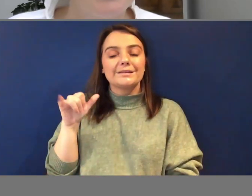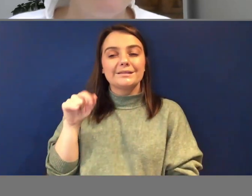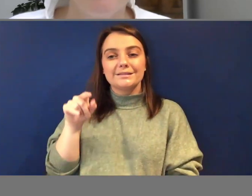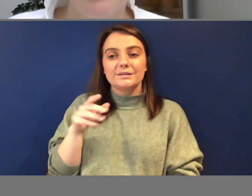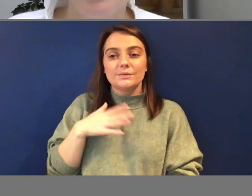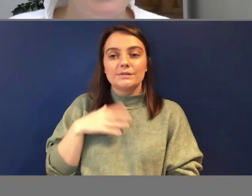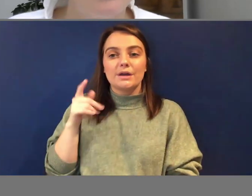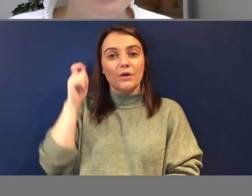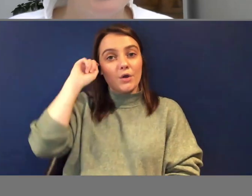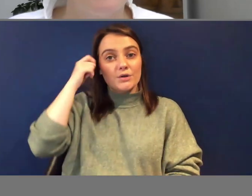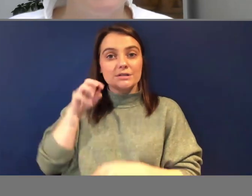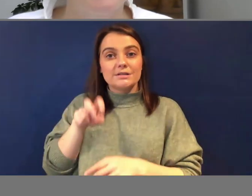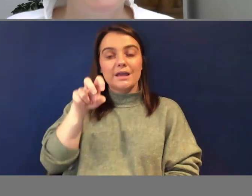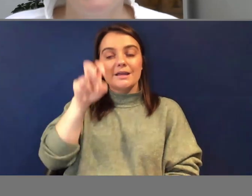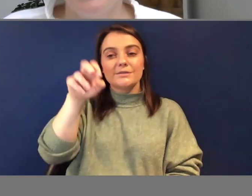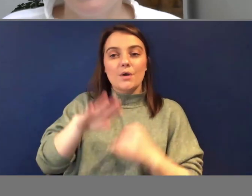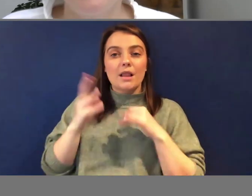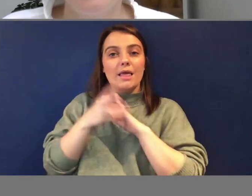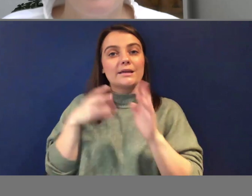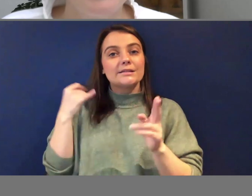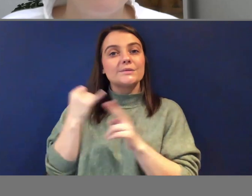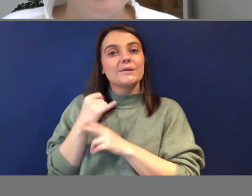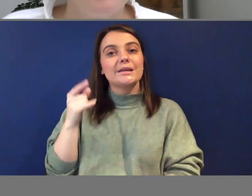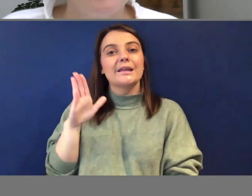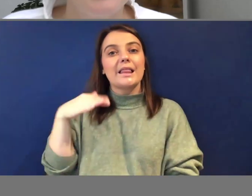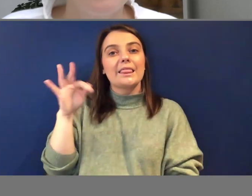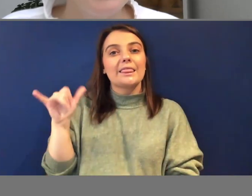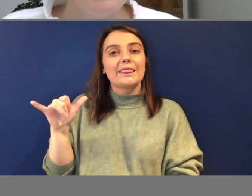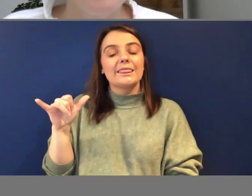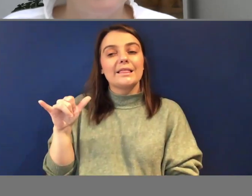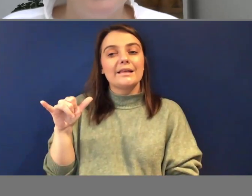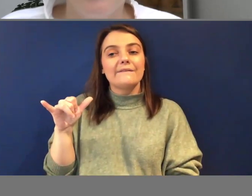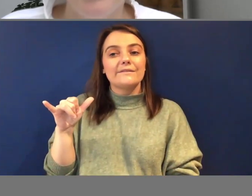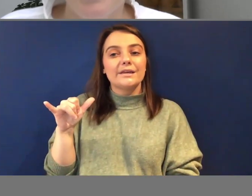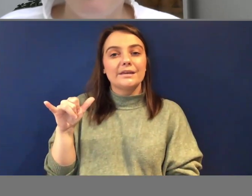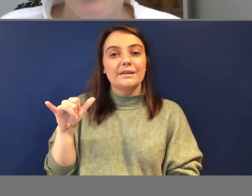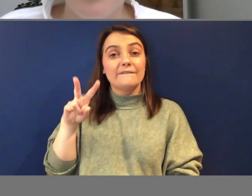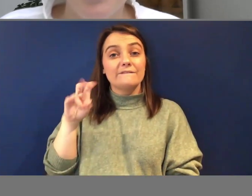in Liffey Valley shopping centre last week and she passed with flying colors until we came to a